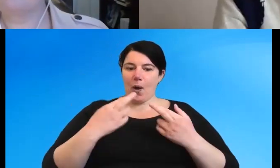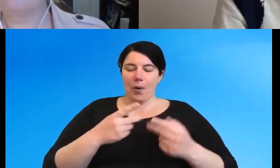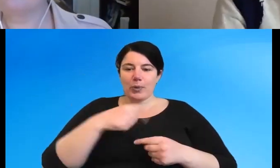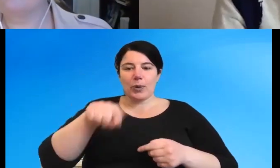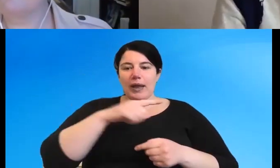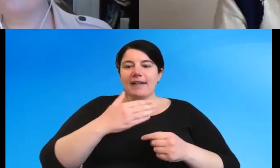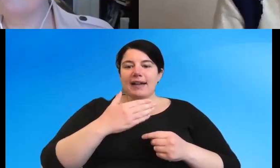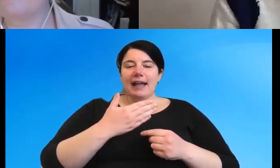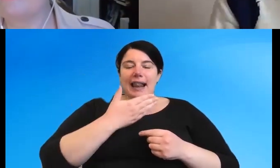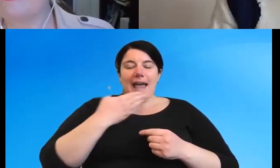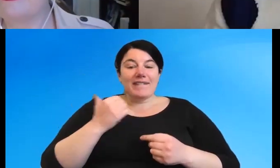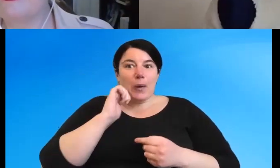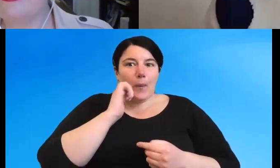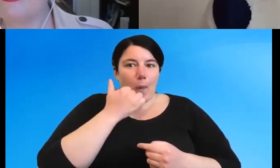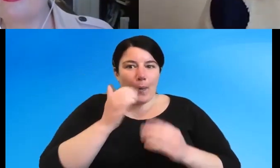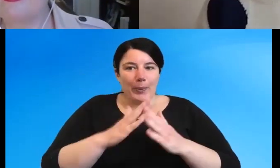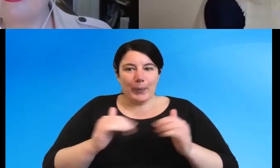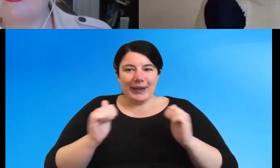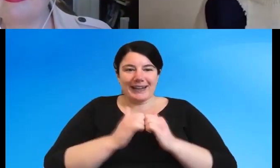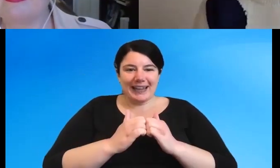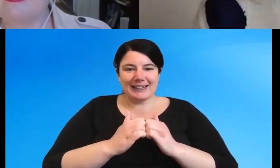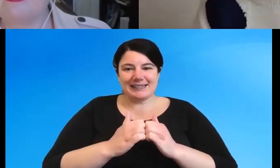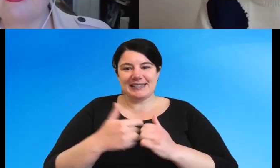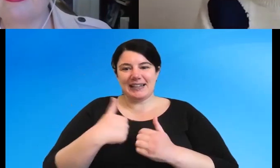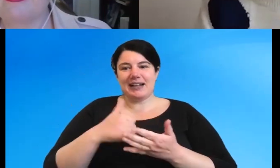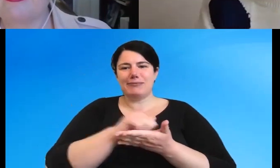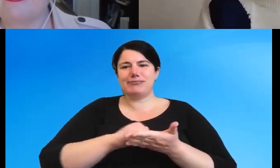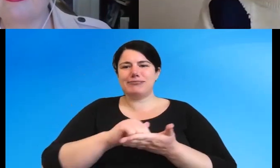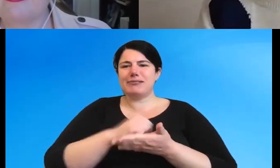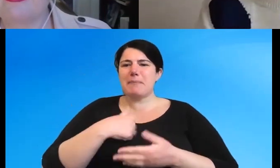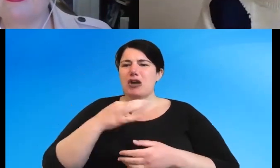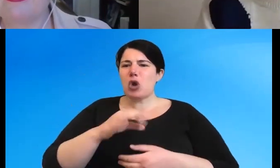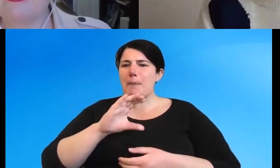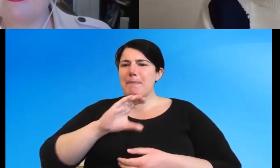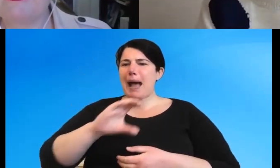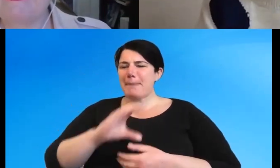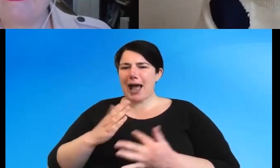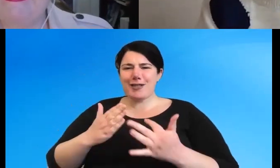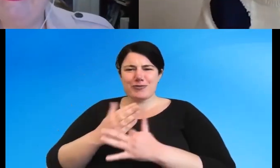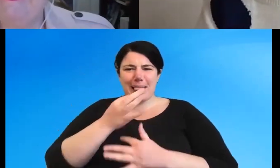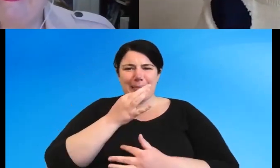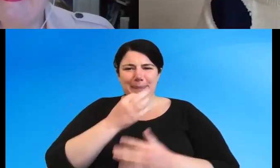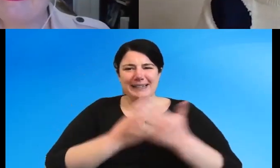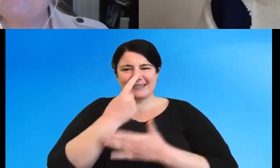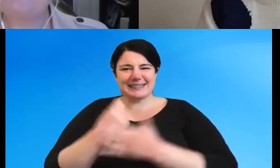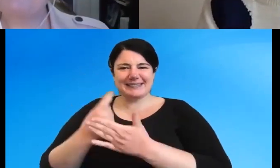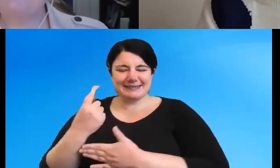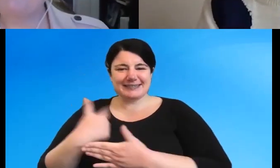warm weather. And poll -- apologies for my dog barking somewhere during that. Bye for now. (End of session.)